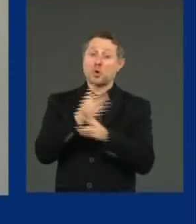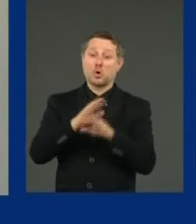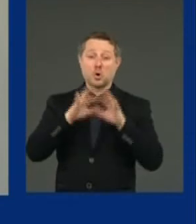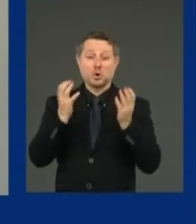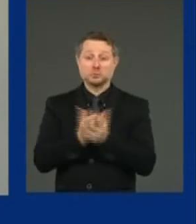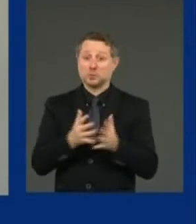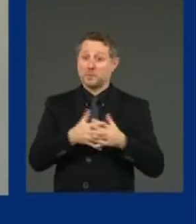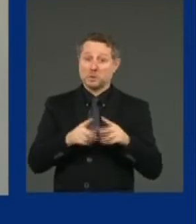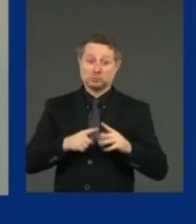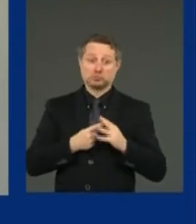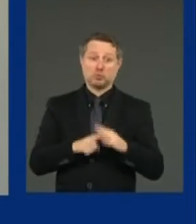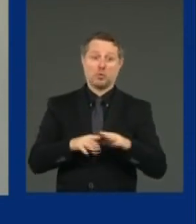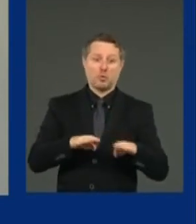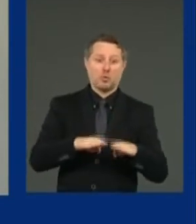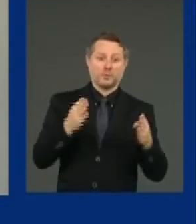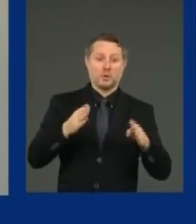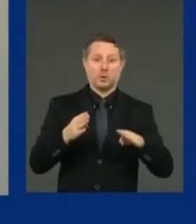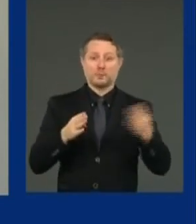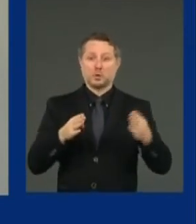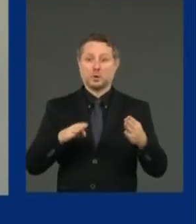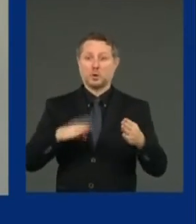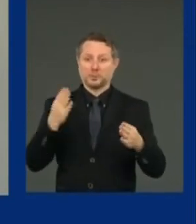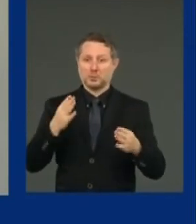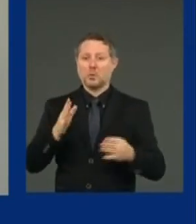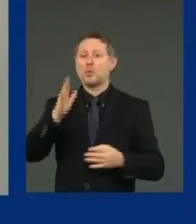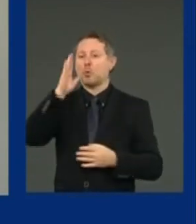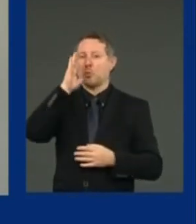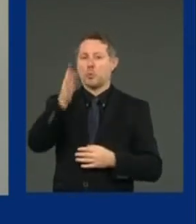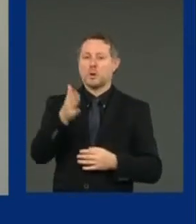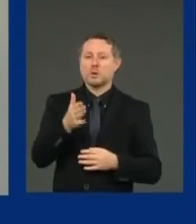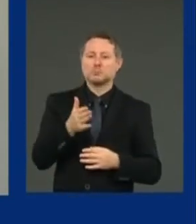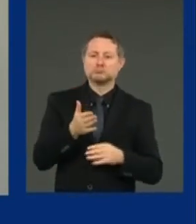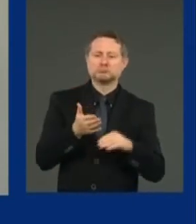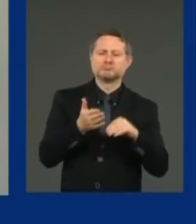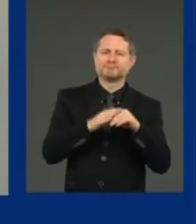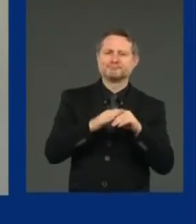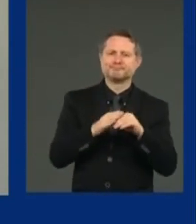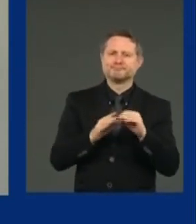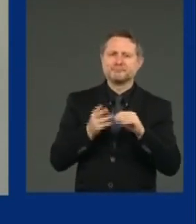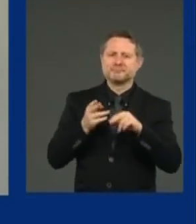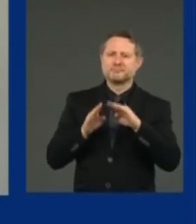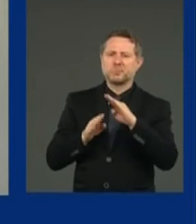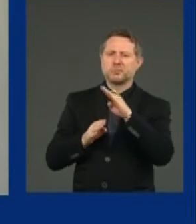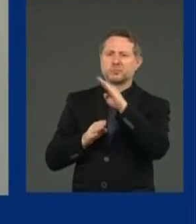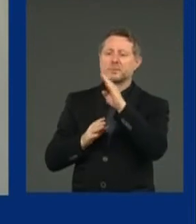AS COUNTRIES AROUND THE WORLD AND STATES AROUND THE U.S. START REOPENING THEIR ECONOMIES, WE